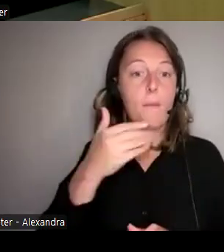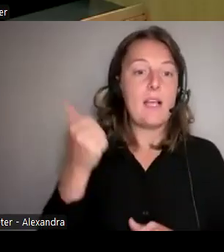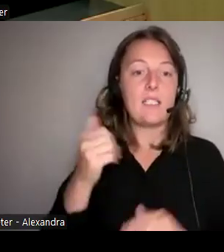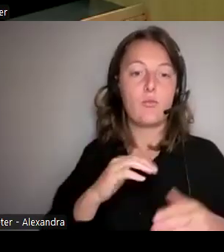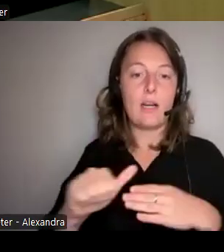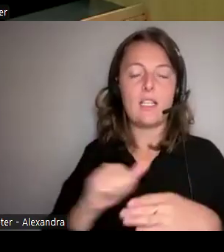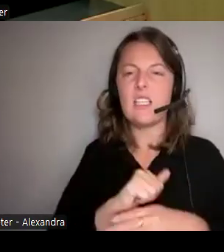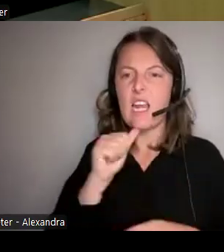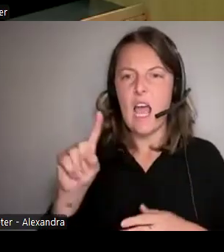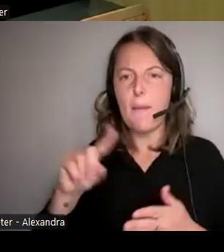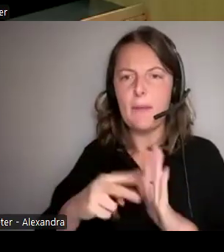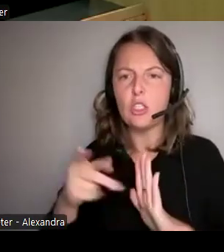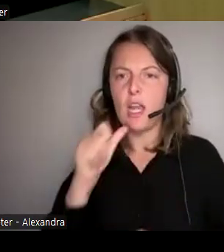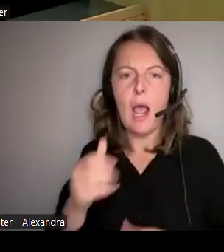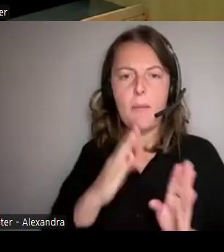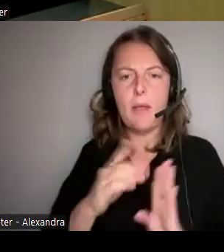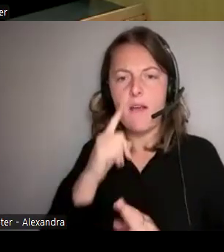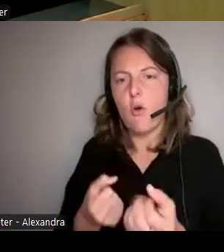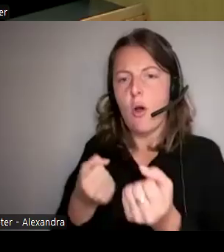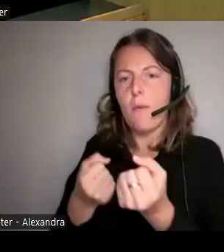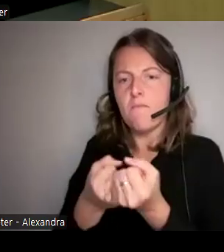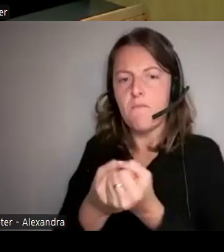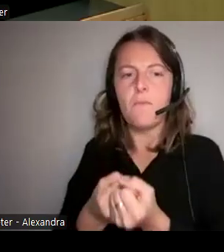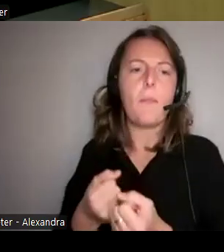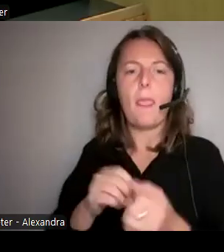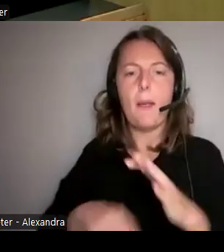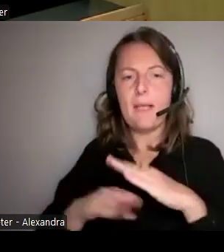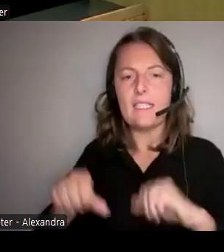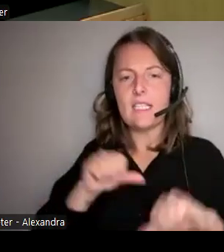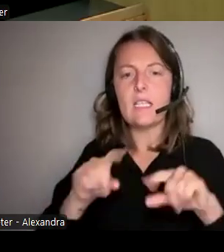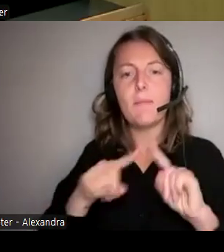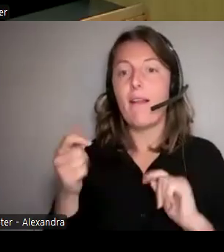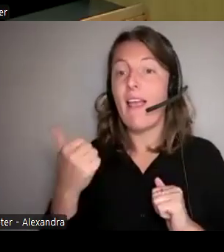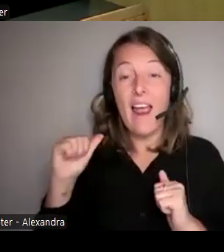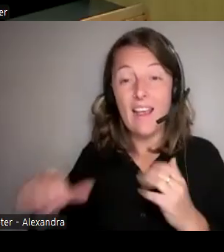on funding basic science. It just meant that any additional money that Congress appropriated to NIU